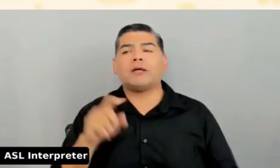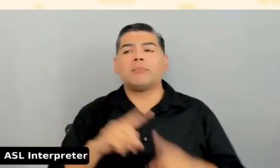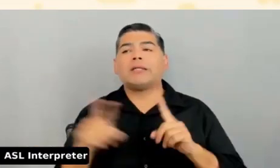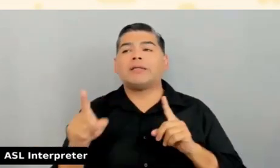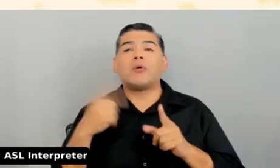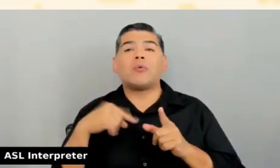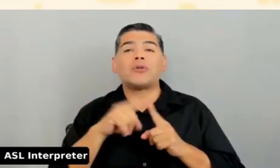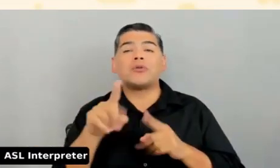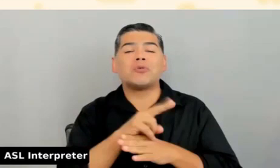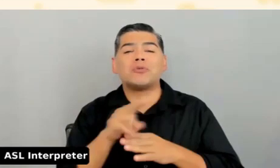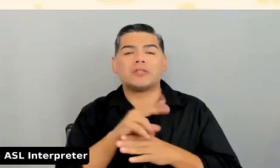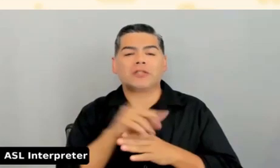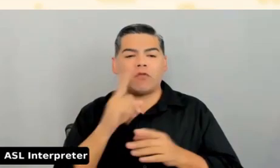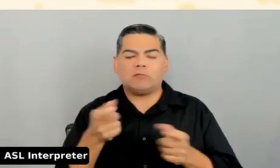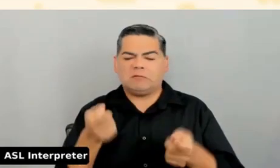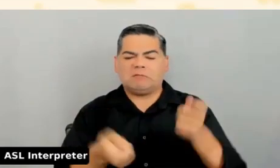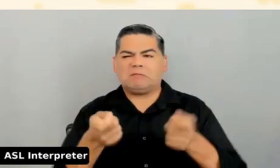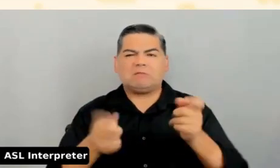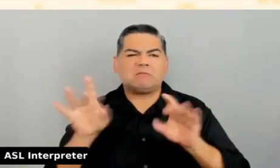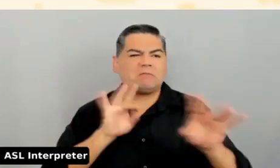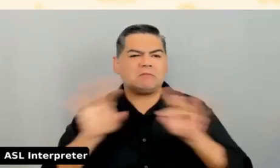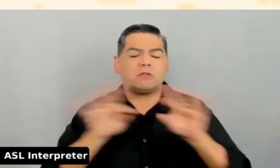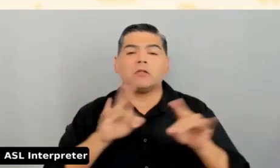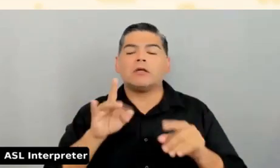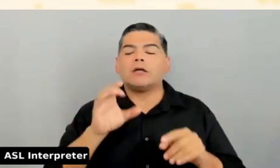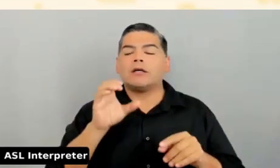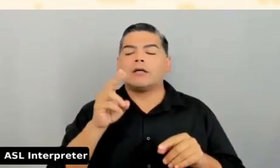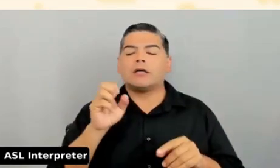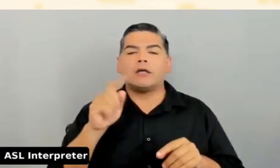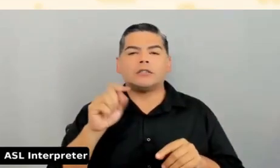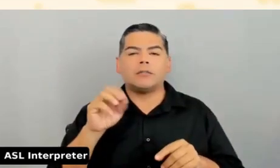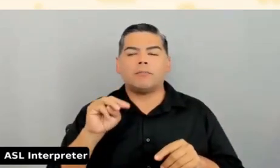if you are doing some customization of the Nav menu, in which case make sure you know what you are doing.